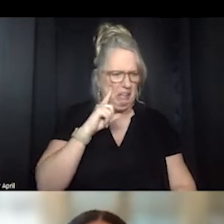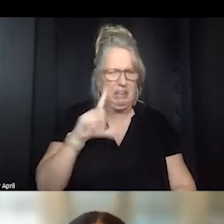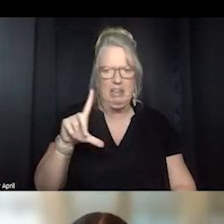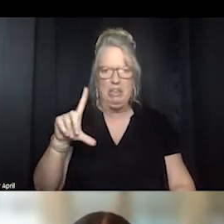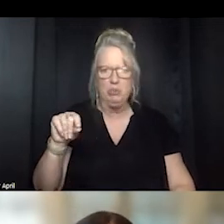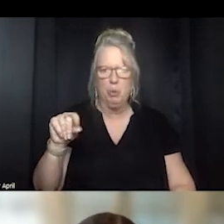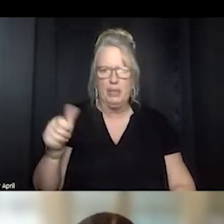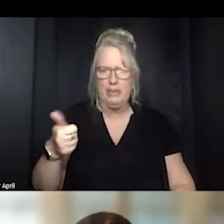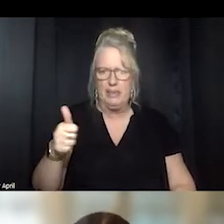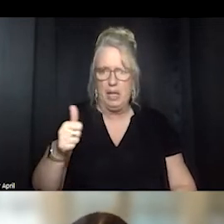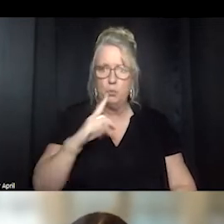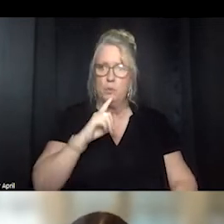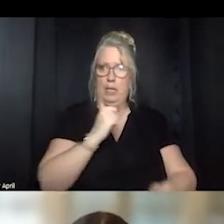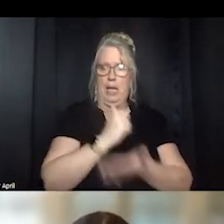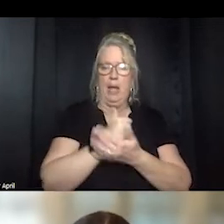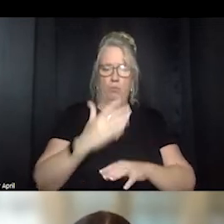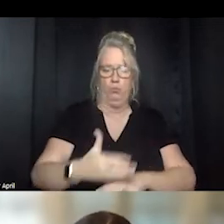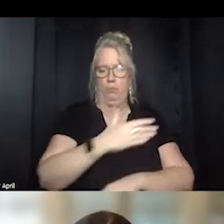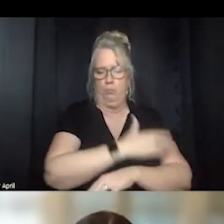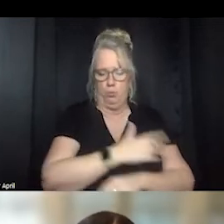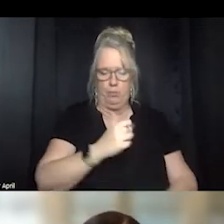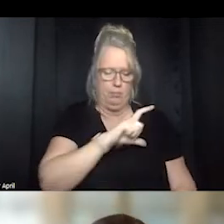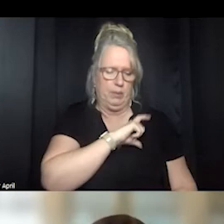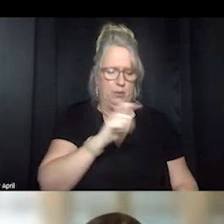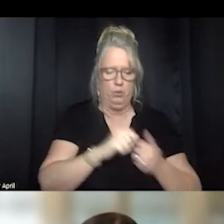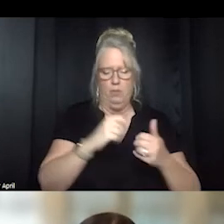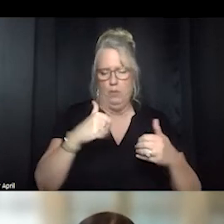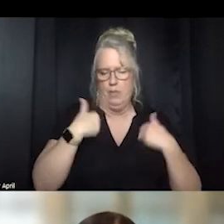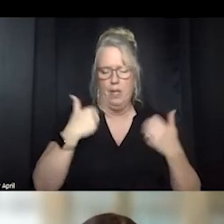AND IT REALLY HELPS TO IMPROVE POLICE ENCOUNTERS WITH YOUNG PEOPLE AND REDUCE UNNECESSARY ARRESTS